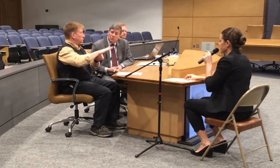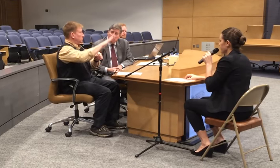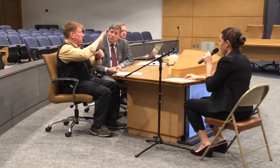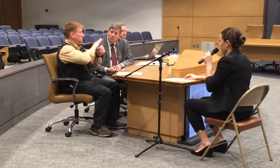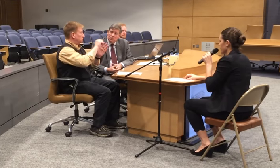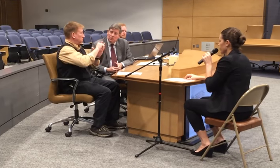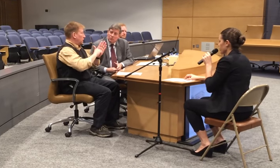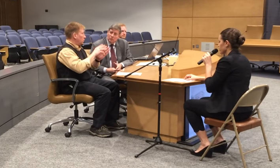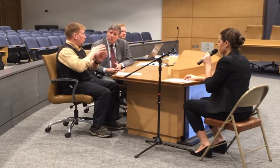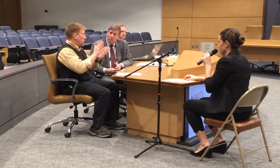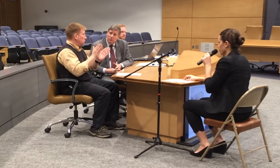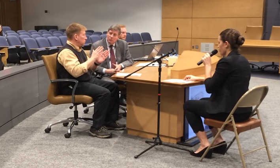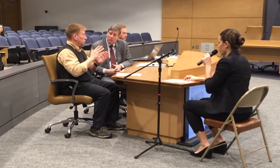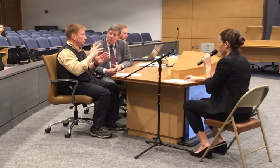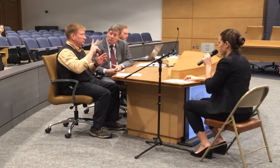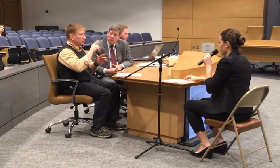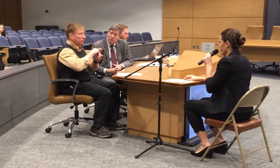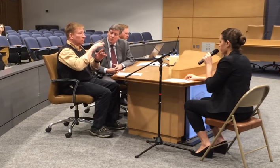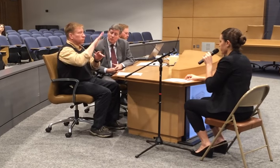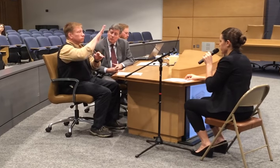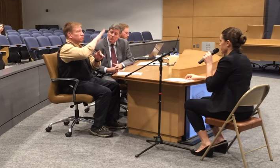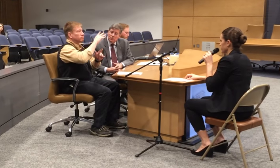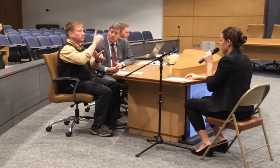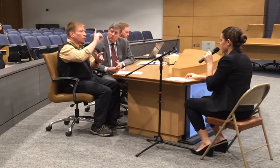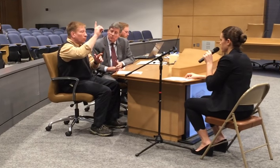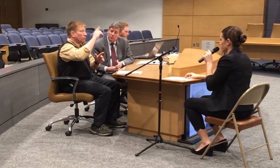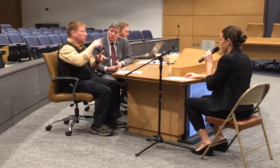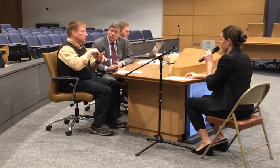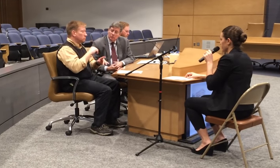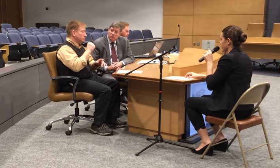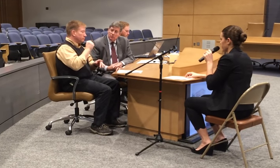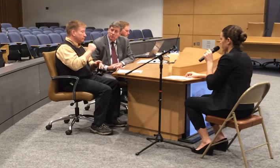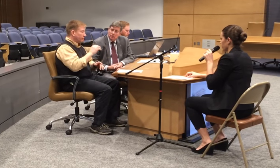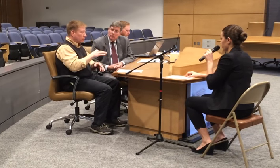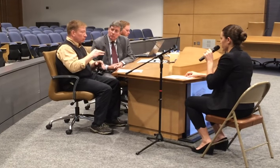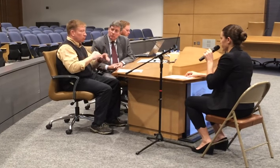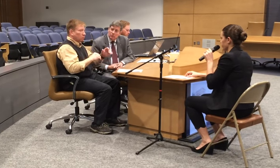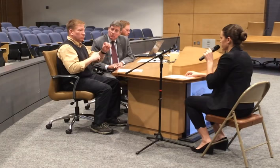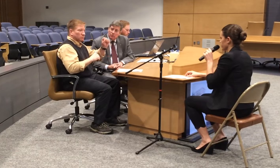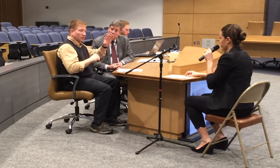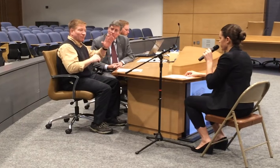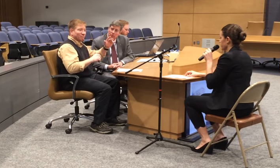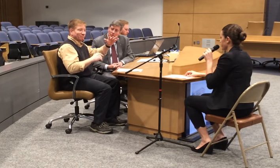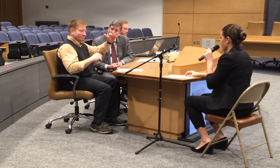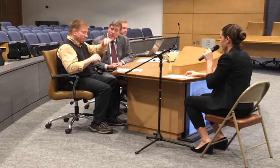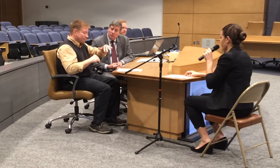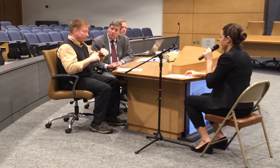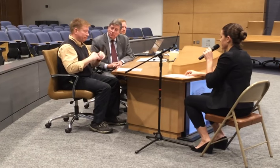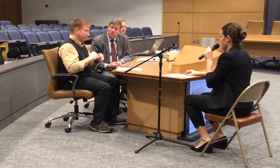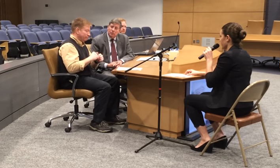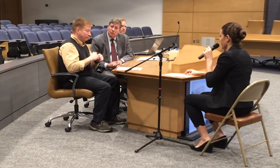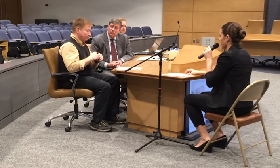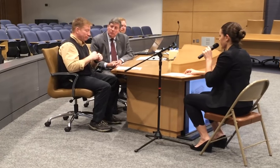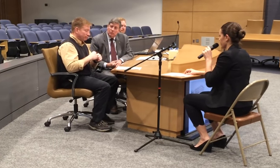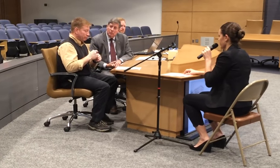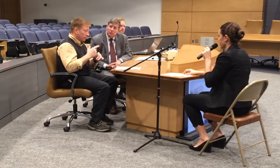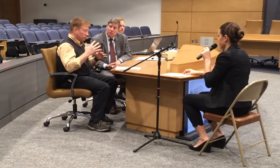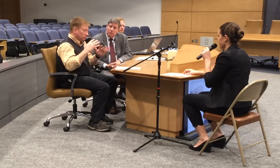has played an important role in the growth of Minnesota’s vibrant Deaf community.